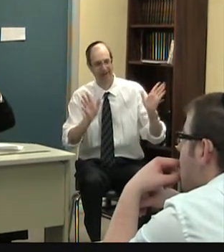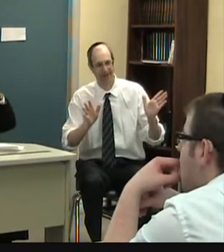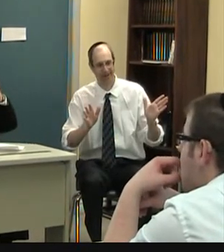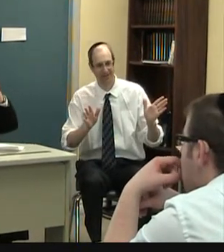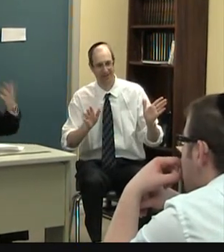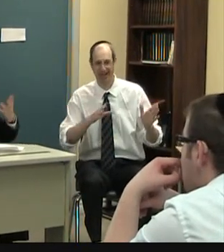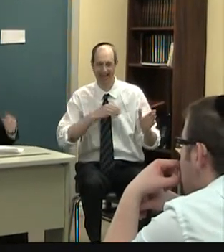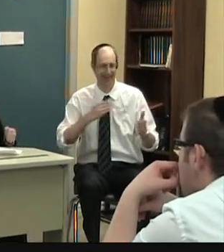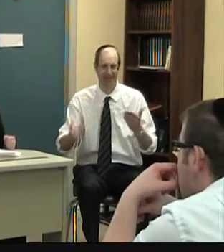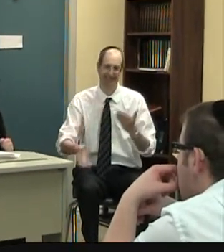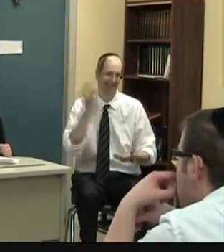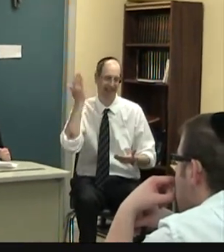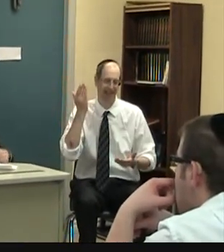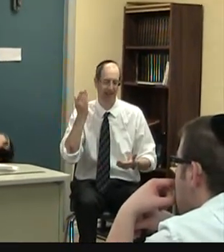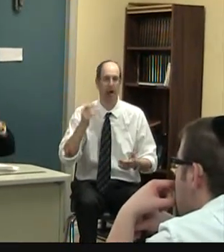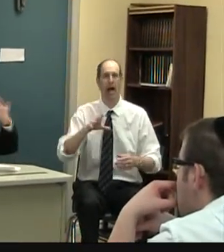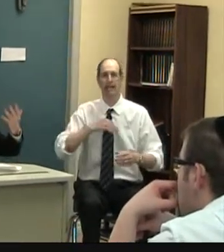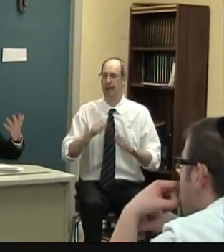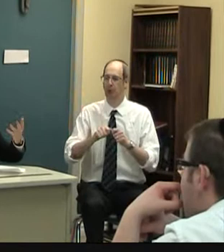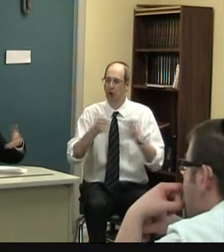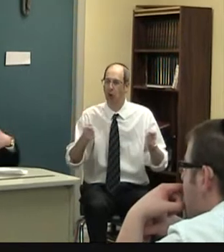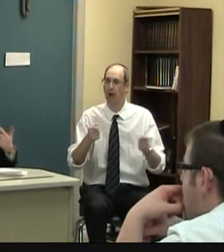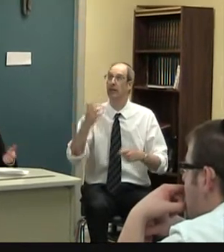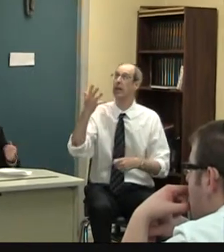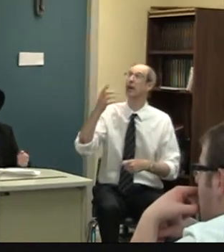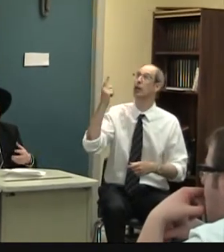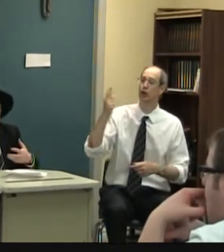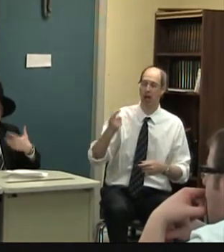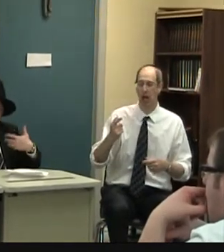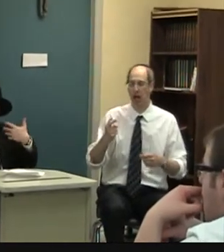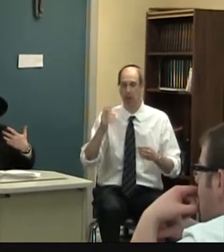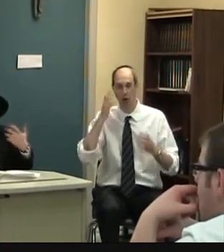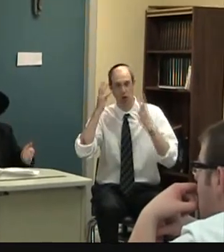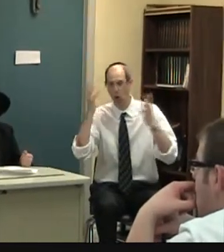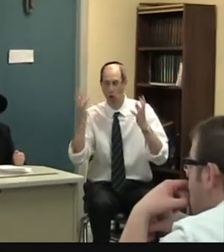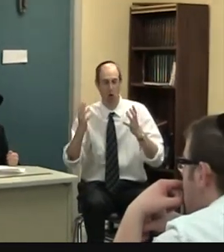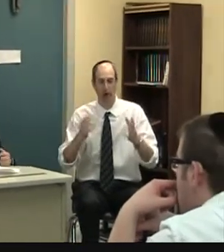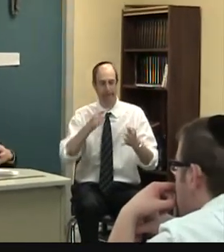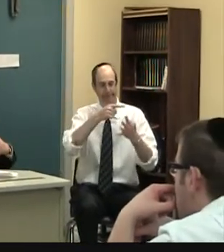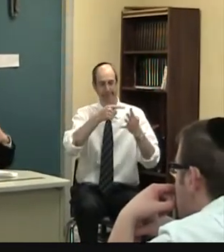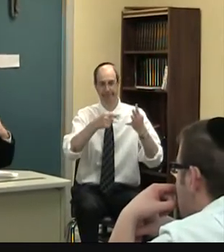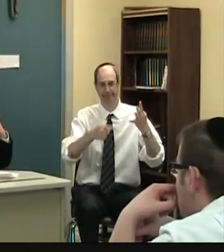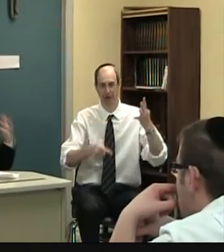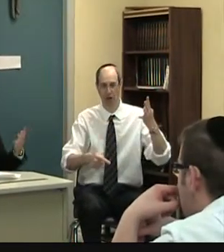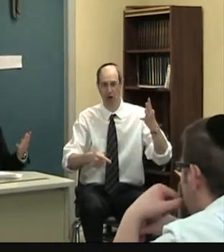the mcintyre at heart seemed like the amish end the chaos of rock and ice spoke To you about before we're so patently obvious